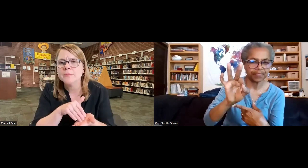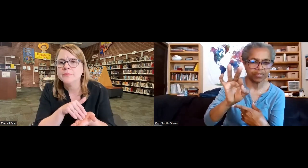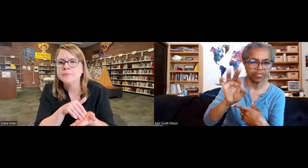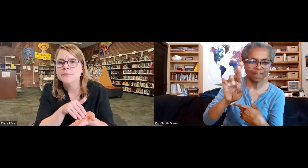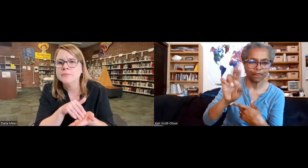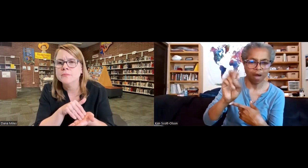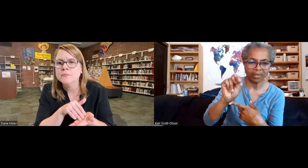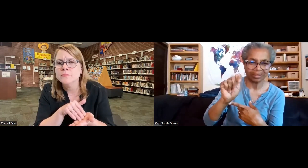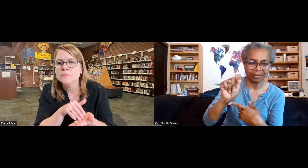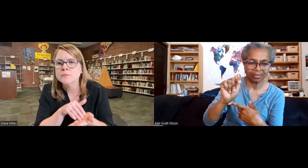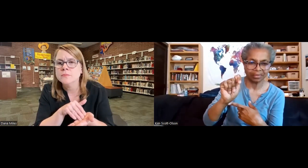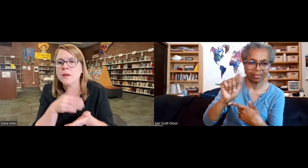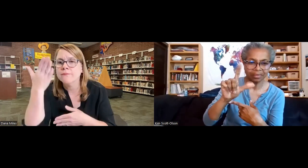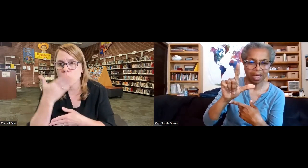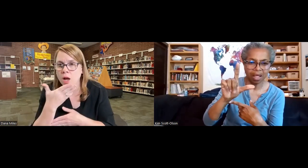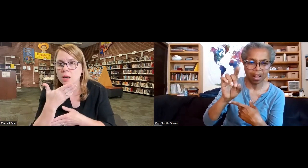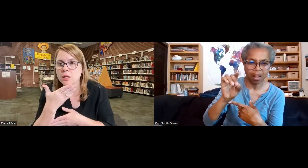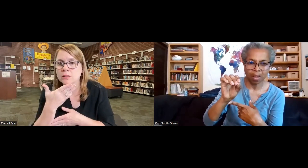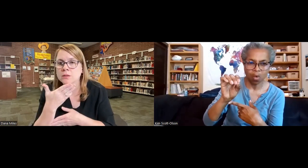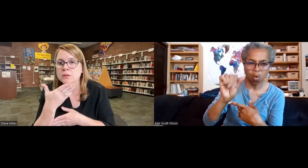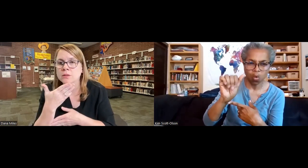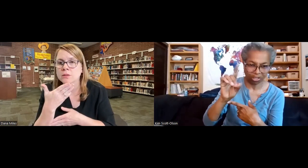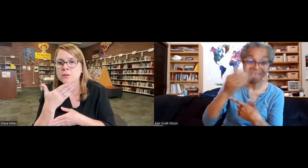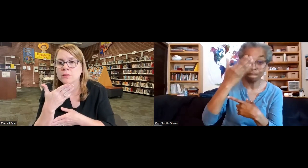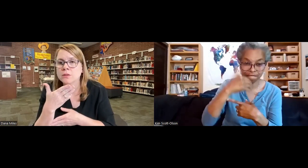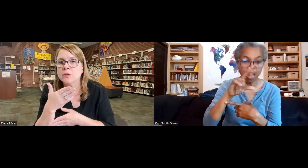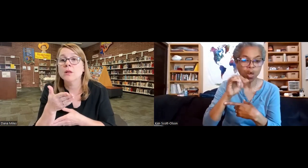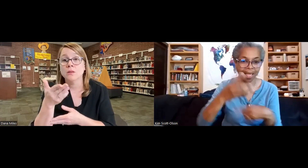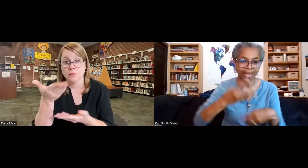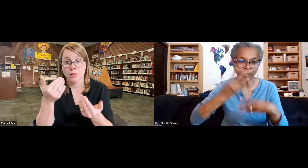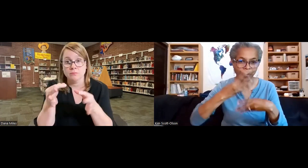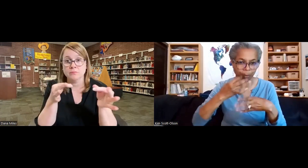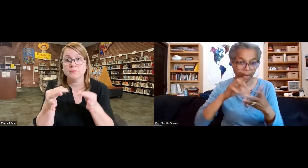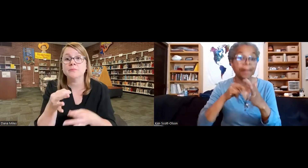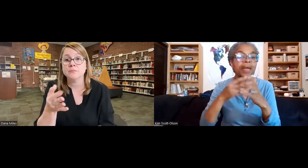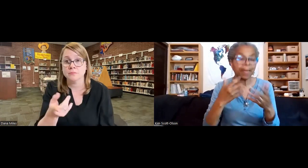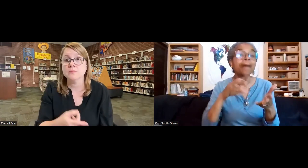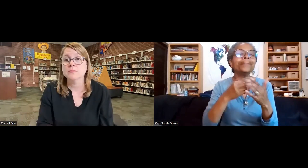Can you spell that again? Front…? Please explain.